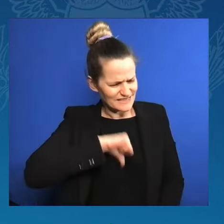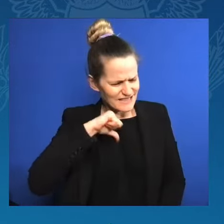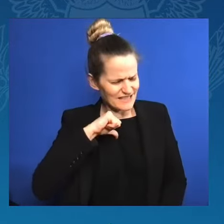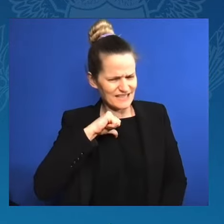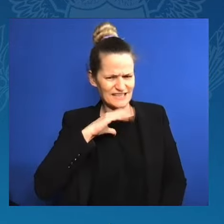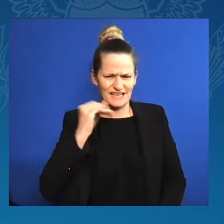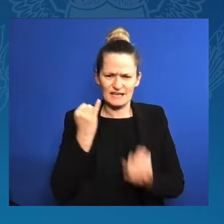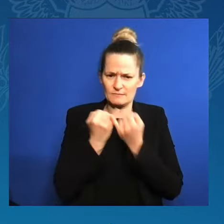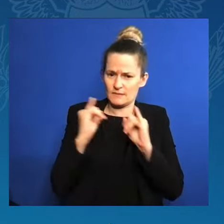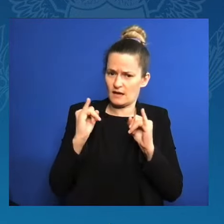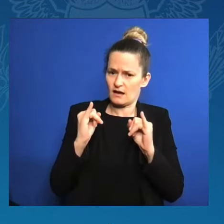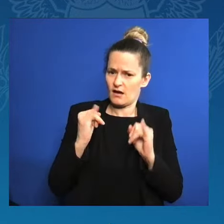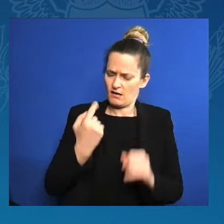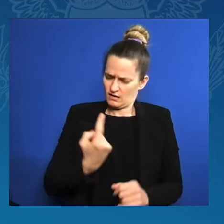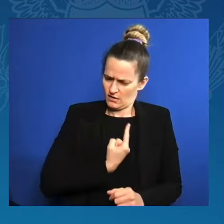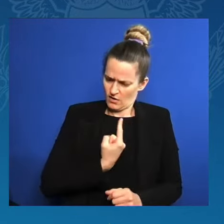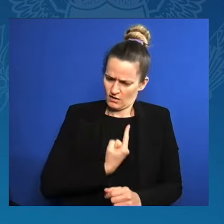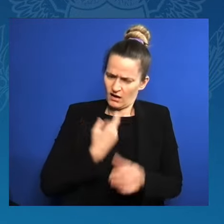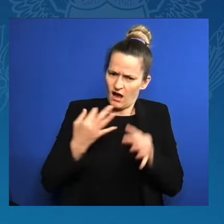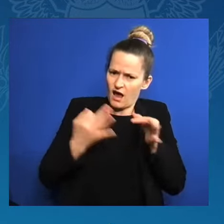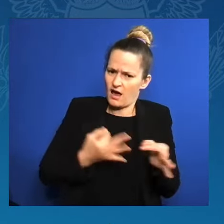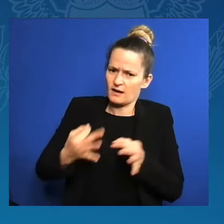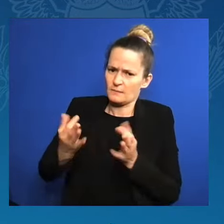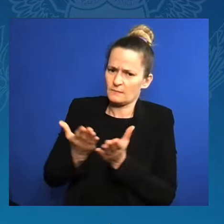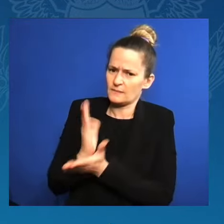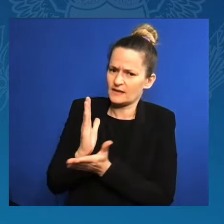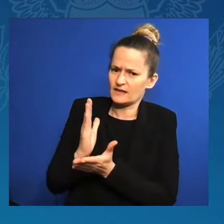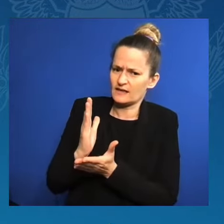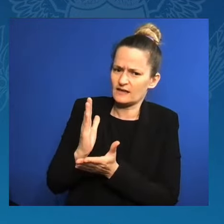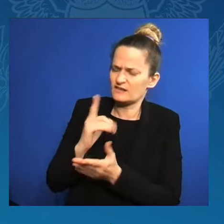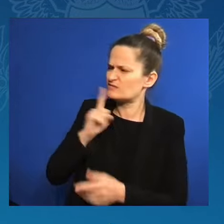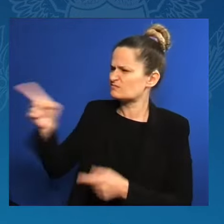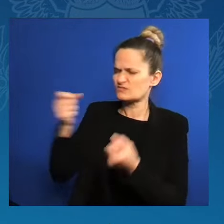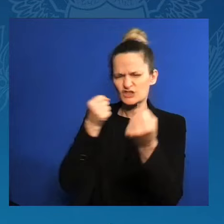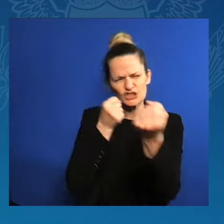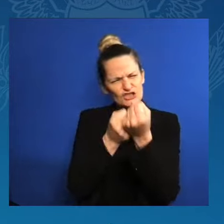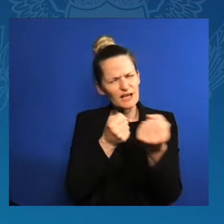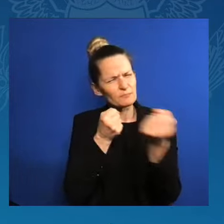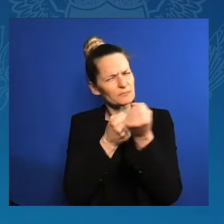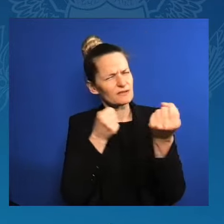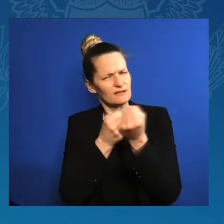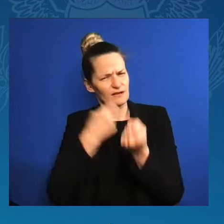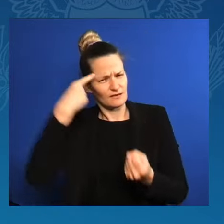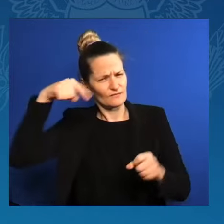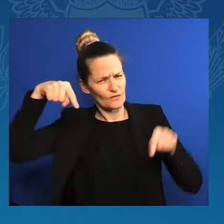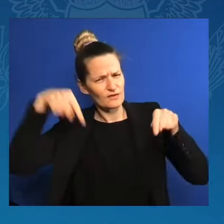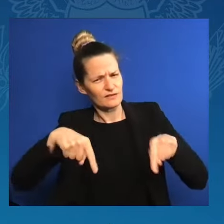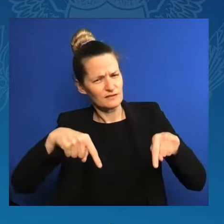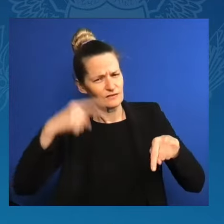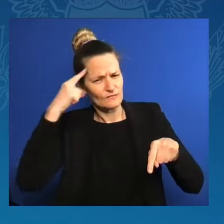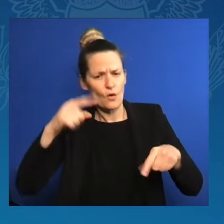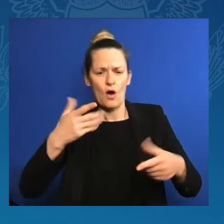A true champion of reproductive rights. Thank you, Madam Vice President Kamala Harris.